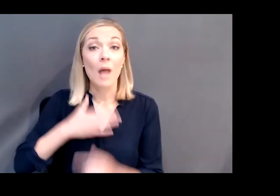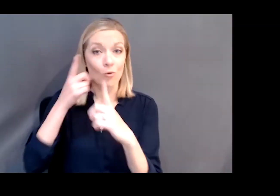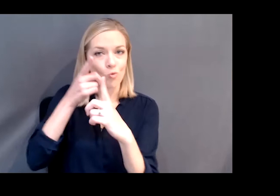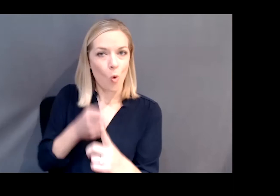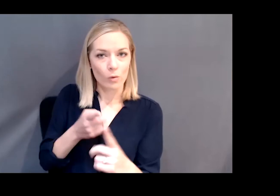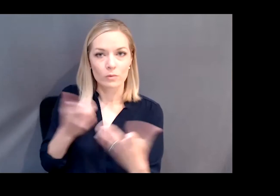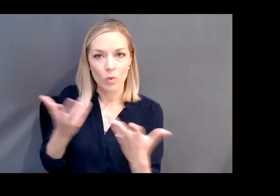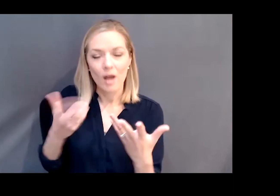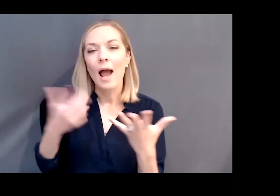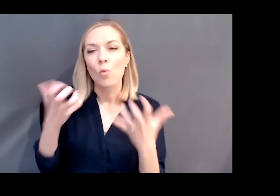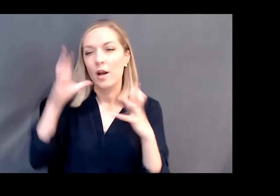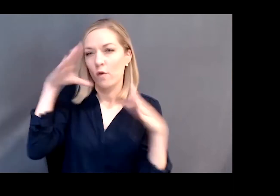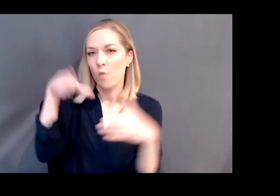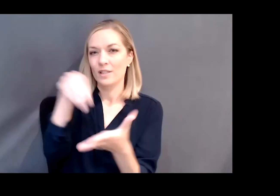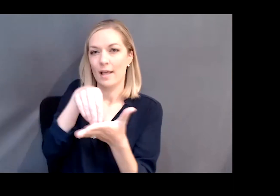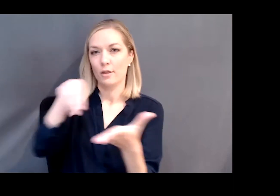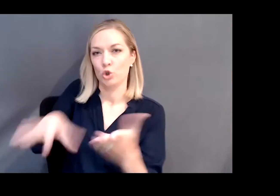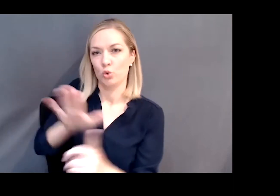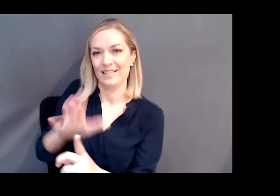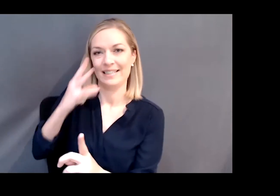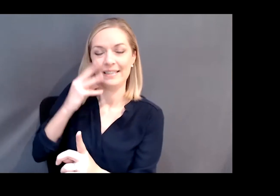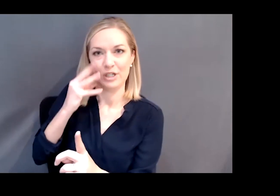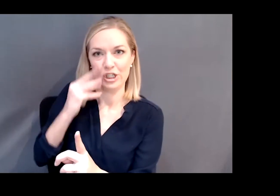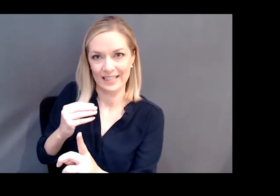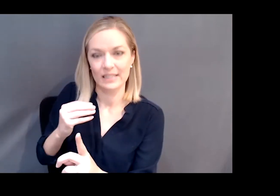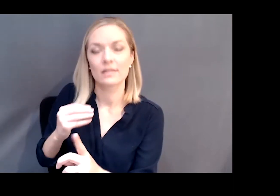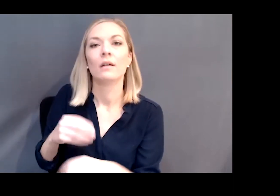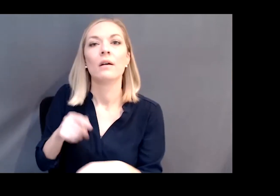My goal was focused on the student experience.